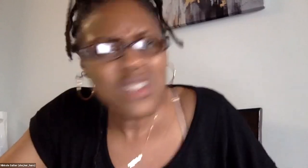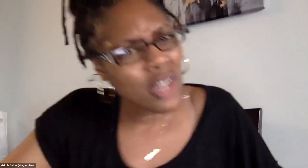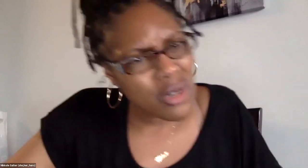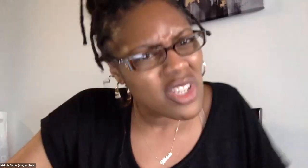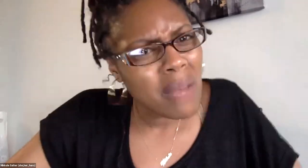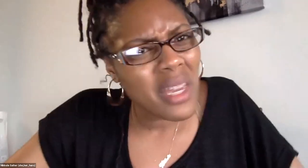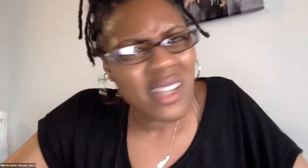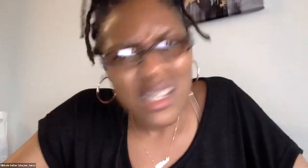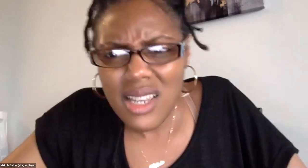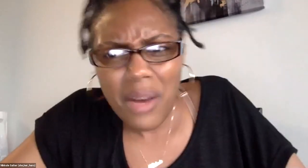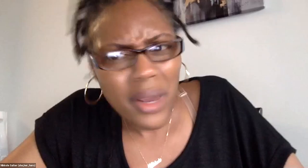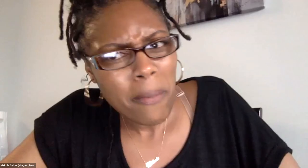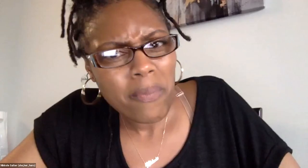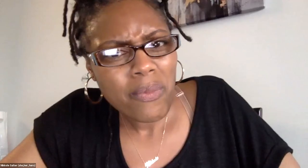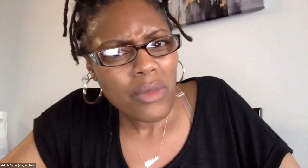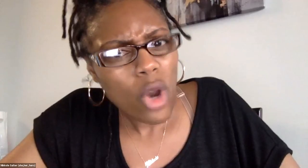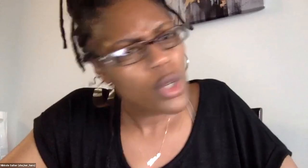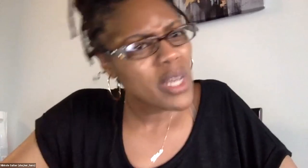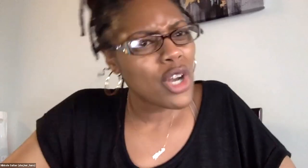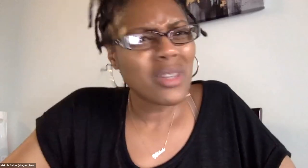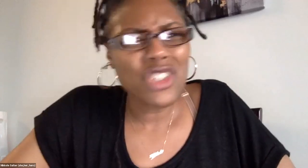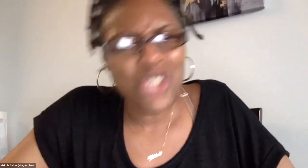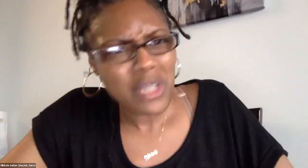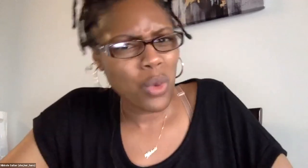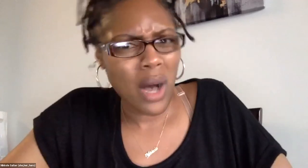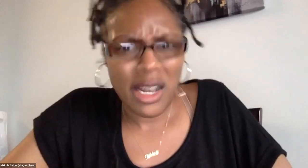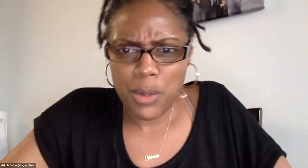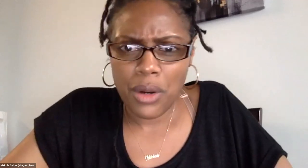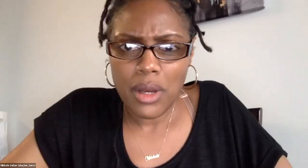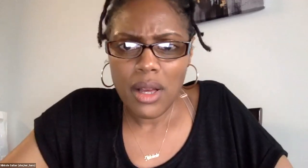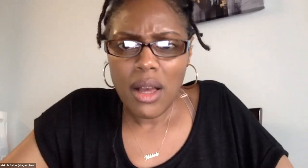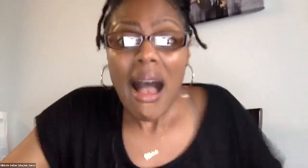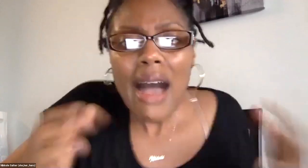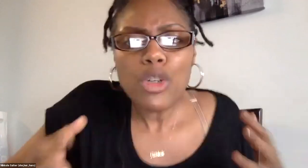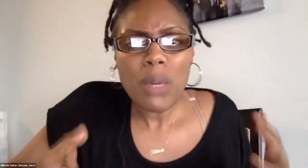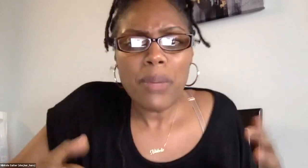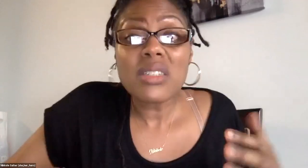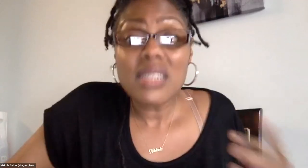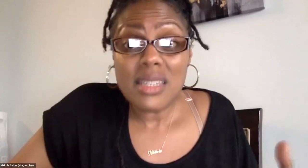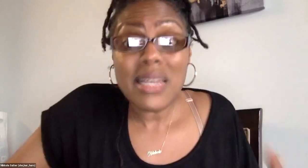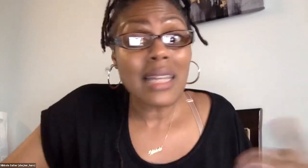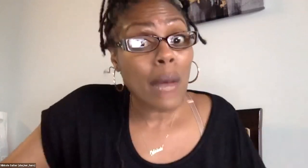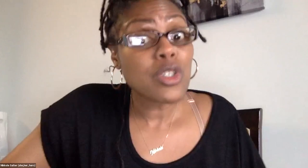does the nurse stop being necessary? Or do we turn the gym into a hospital? How do we build systems that allow us